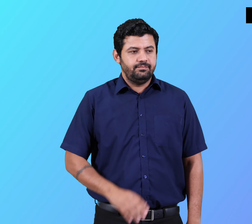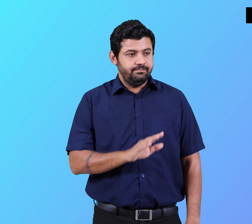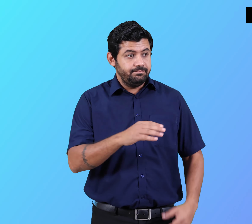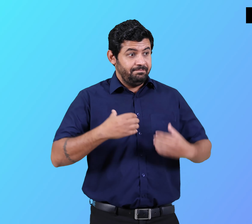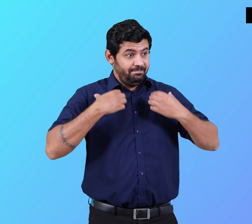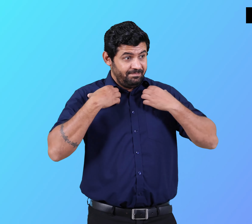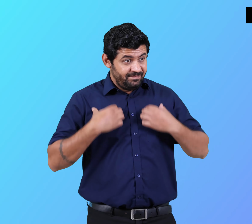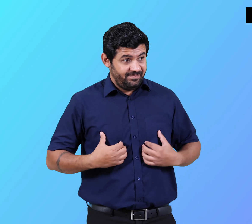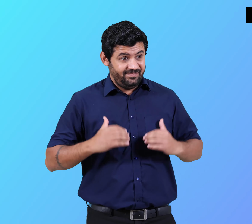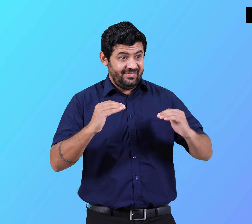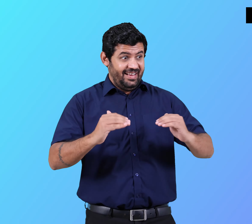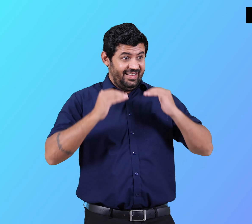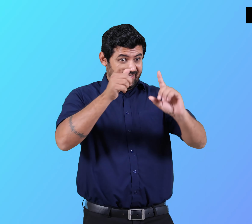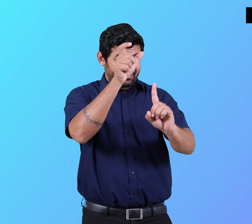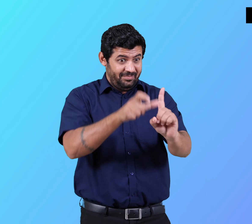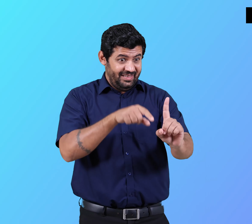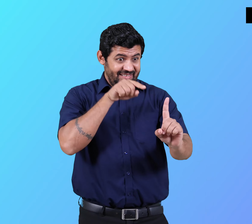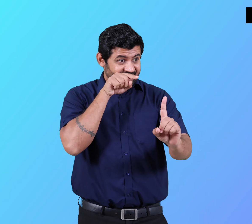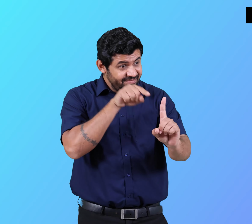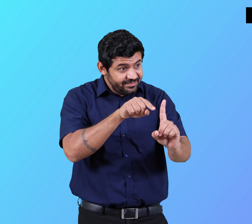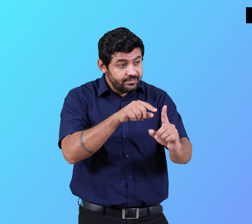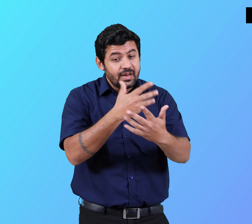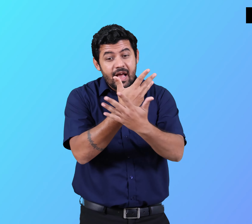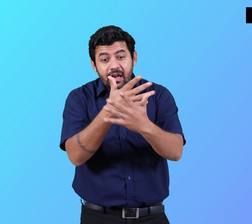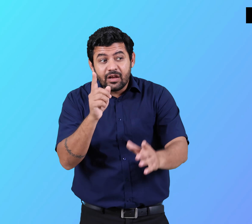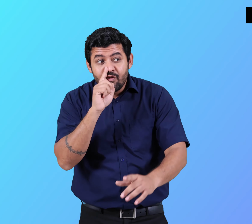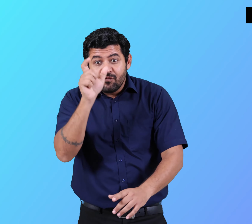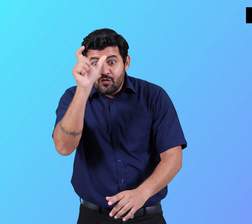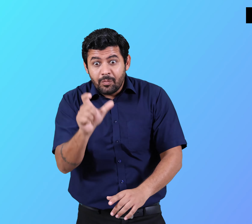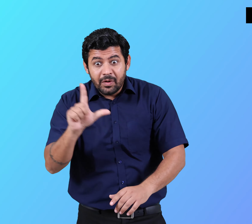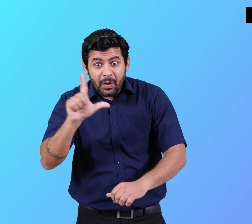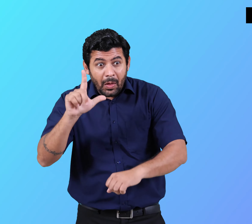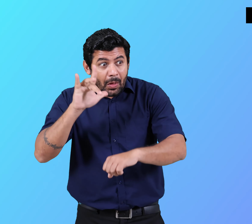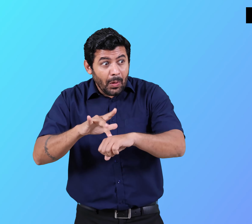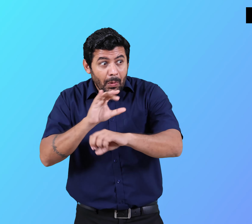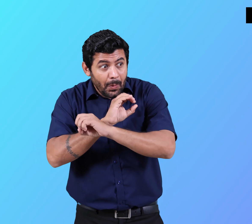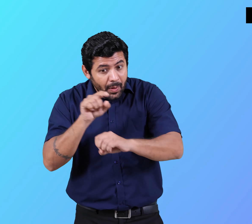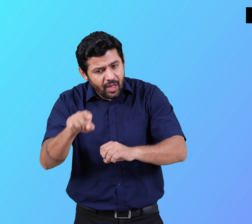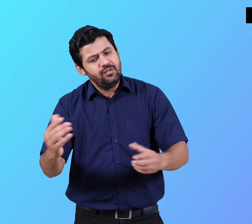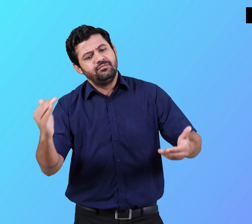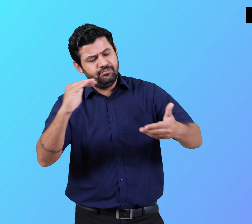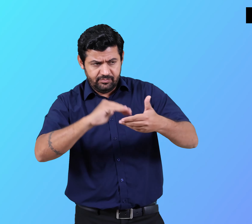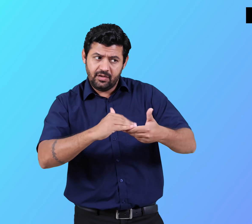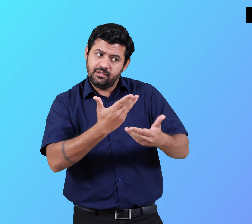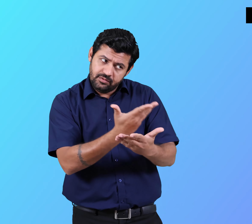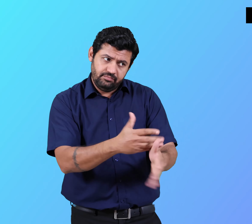“The high priest must marry a woman who is a virgin.